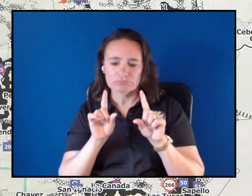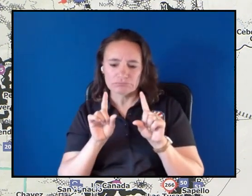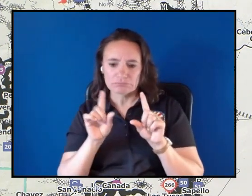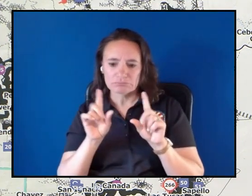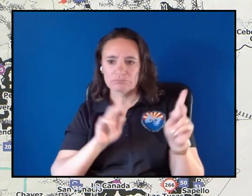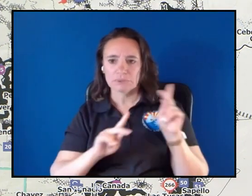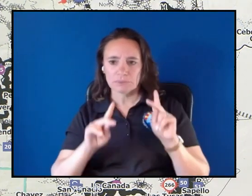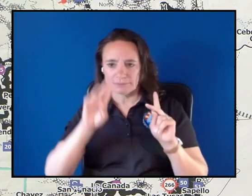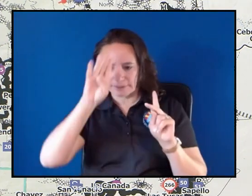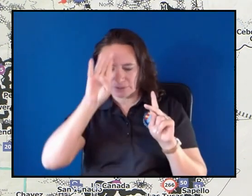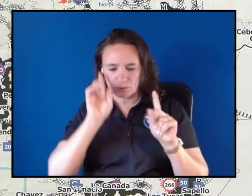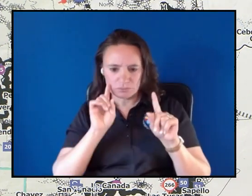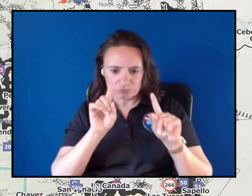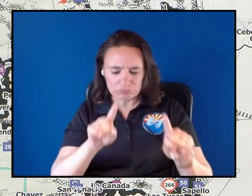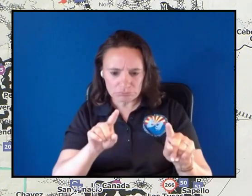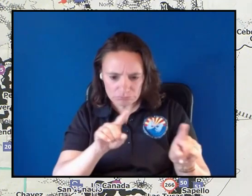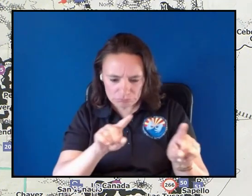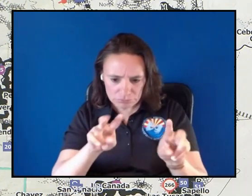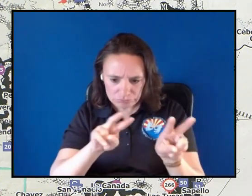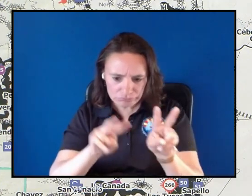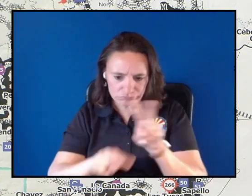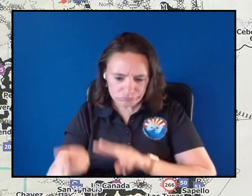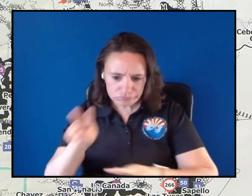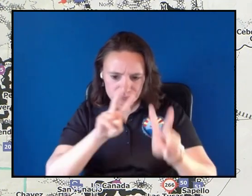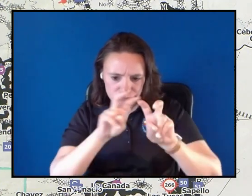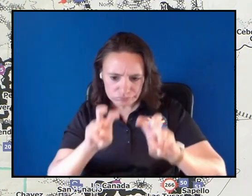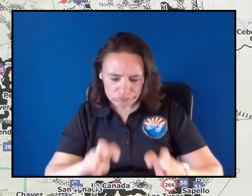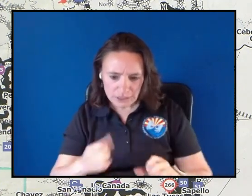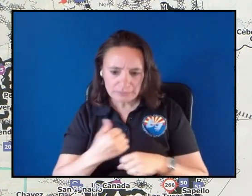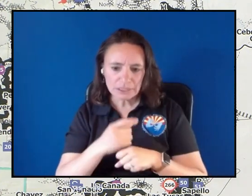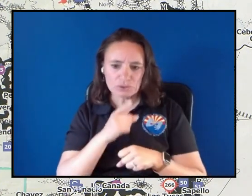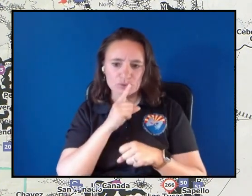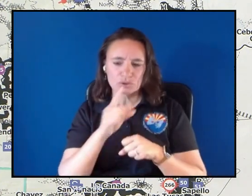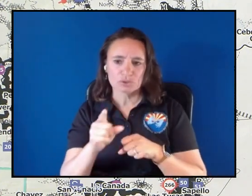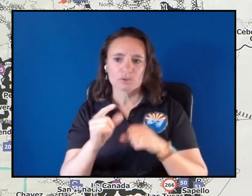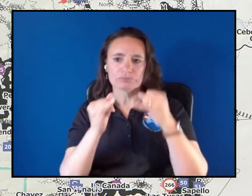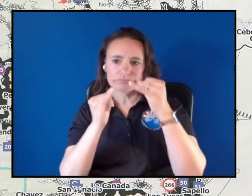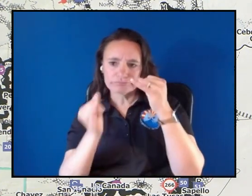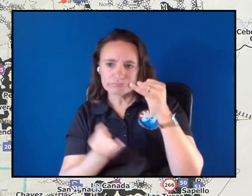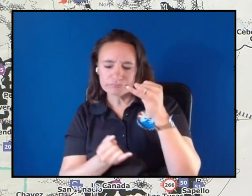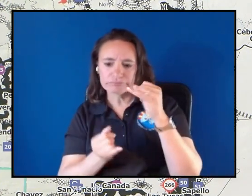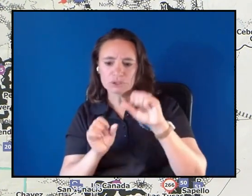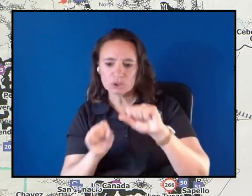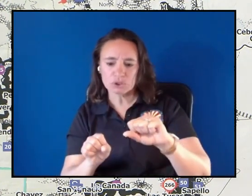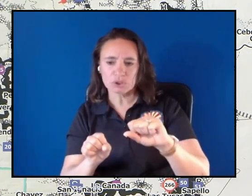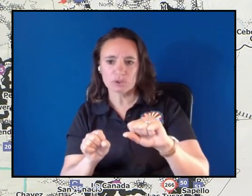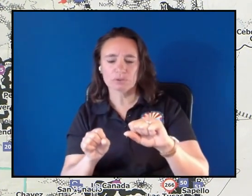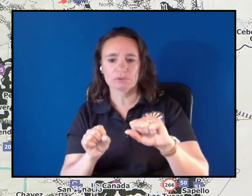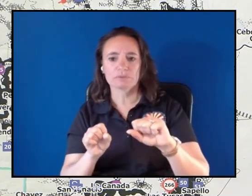secure and the threats out there are not minimized and that they're not going to impact the communities.